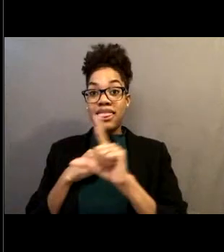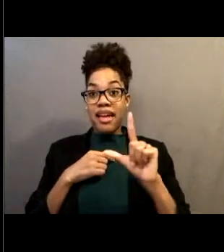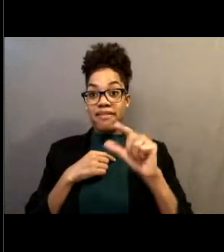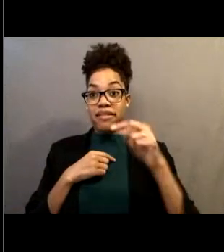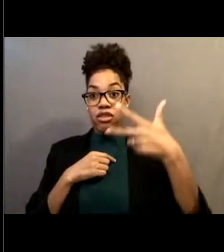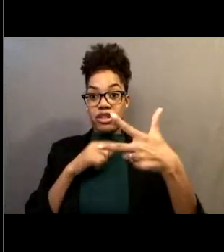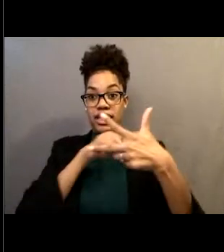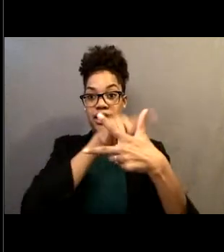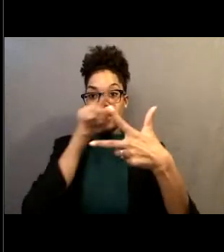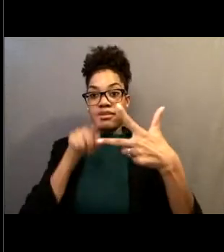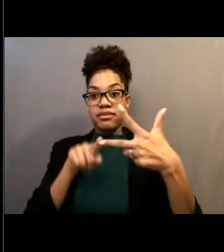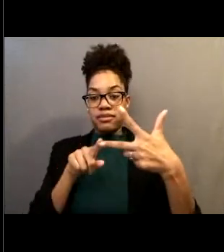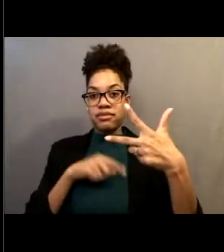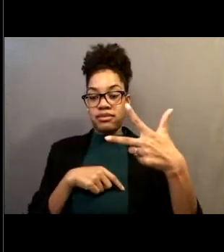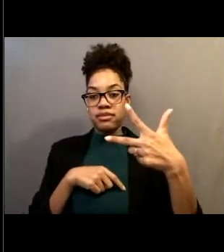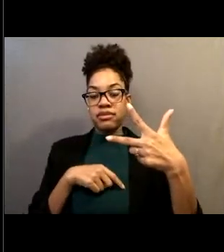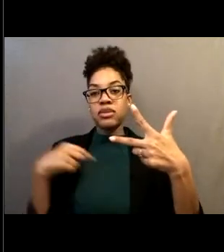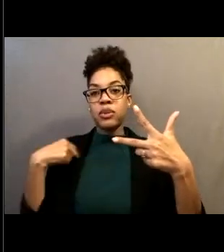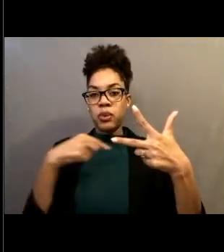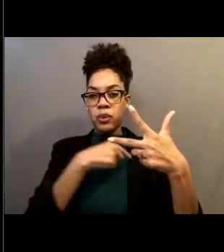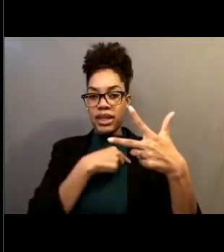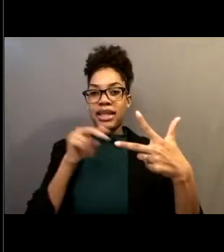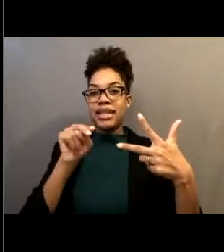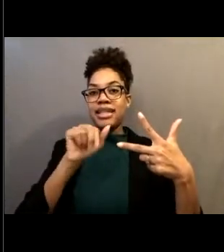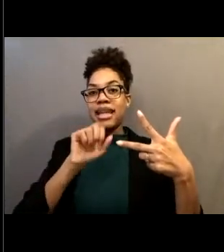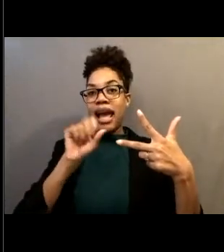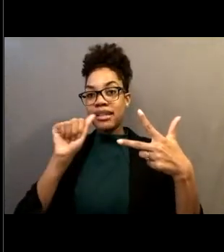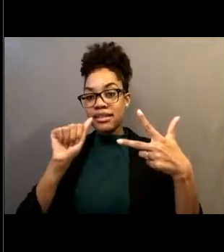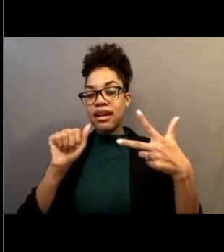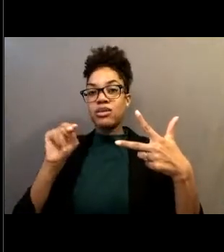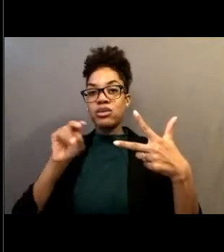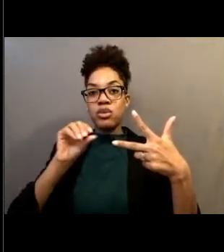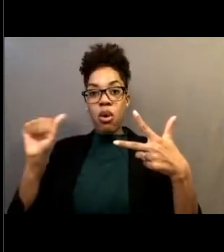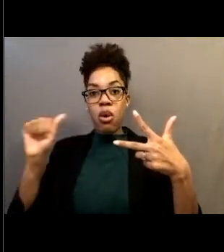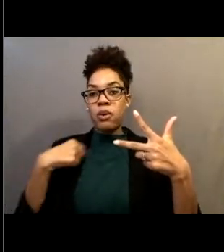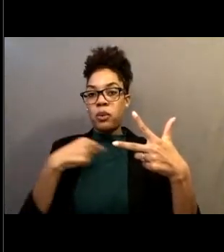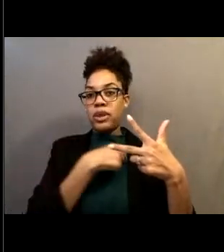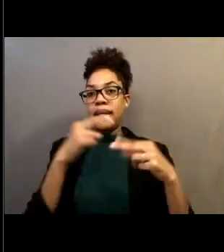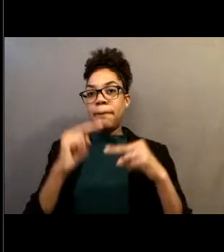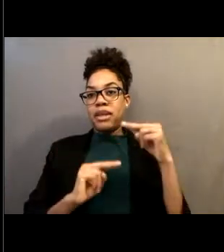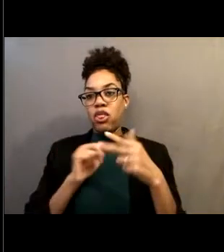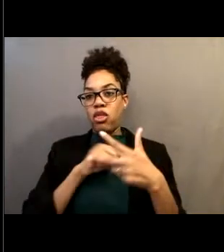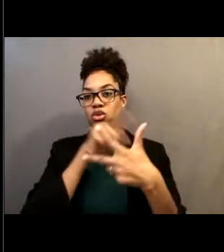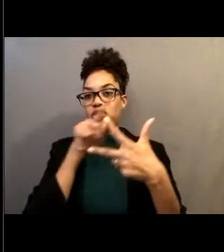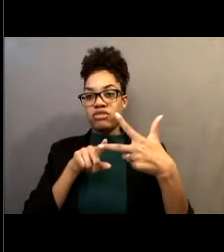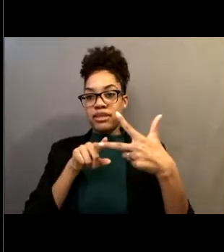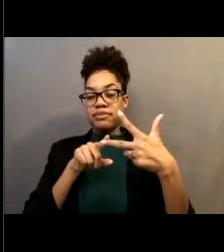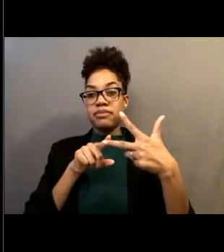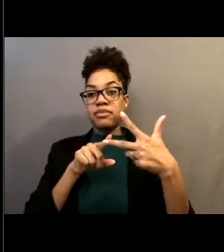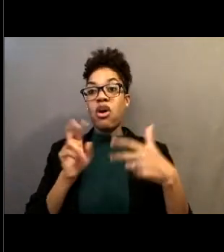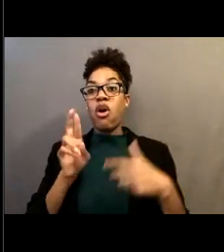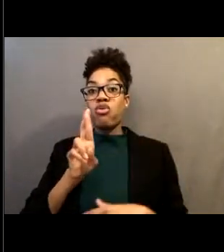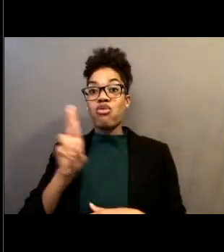those are the three satellites that we NASA NOAA have built and then have launched. And you'll get a sense on the right as to how big they are,